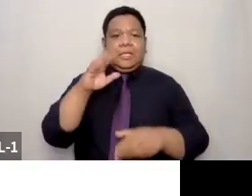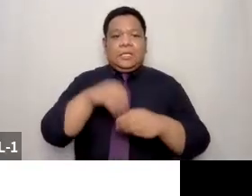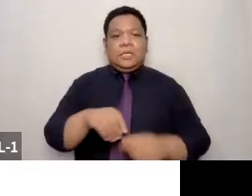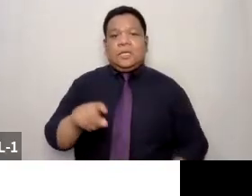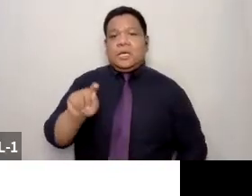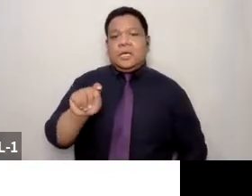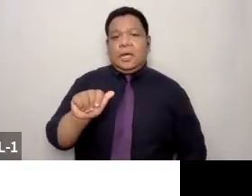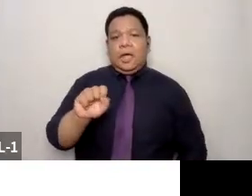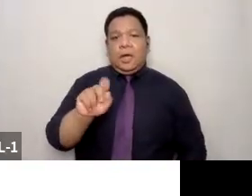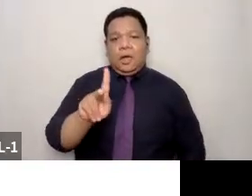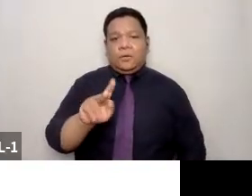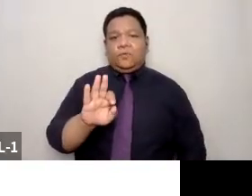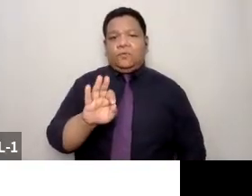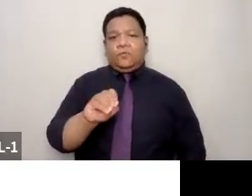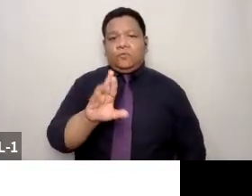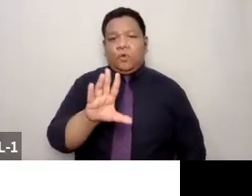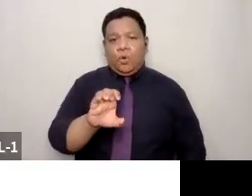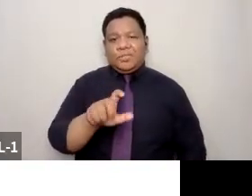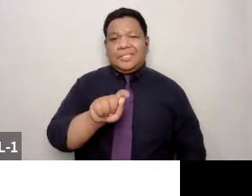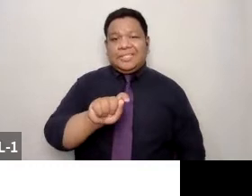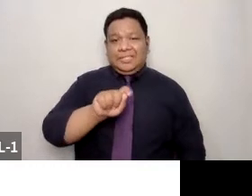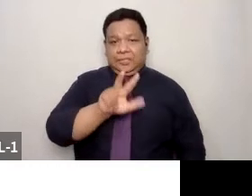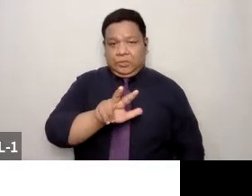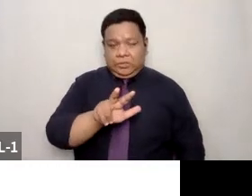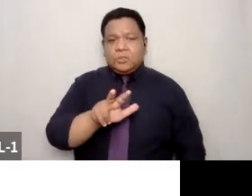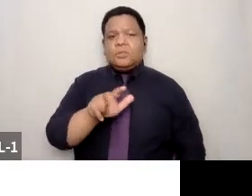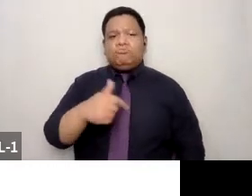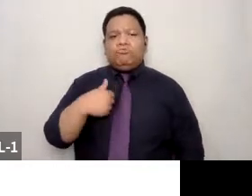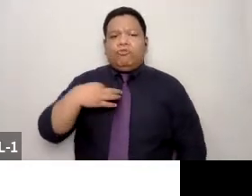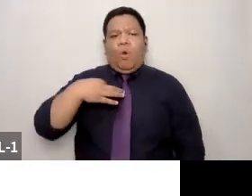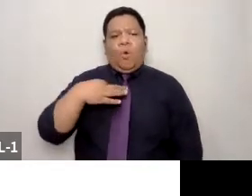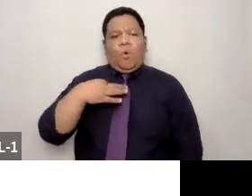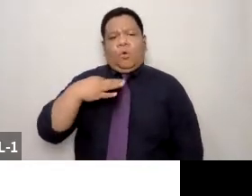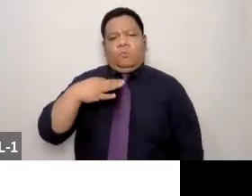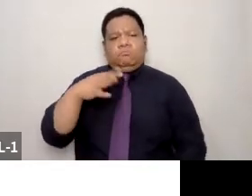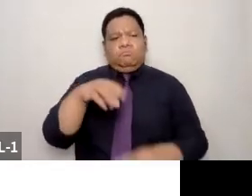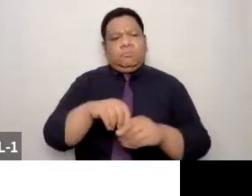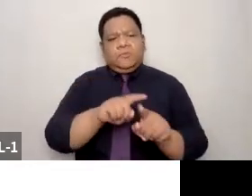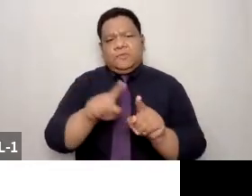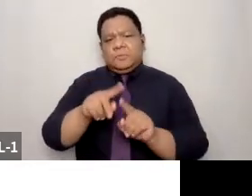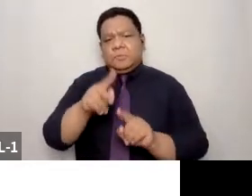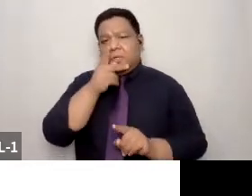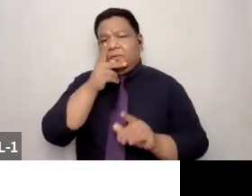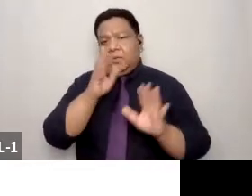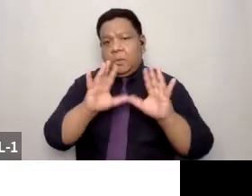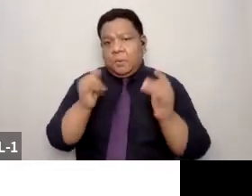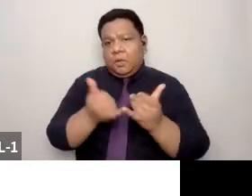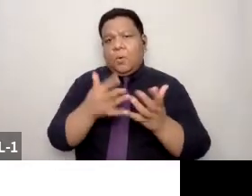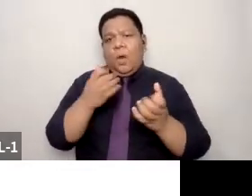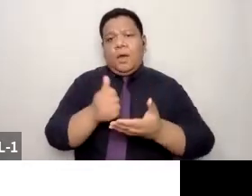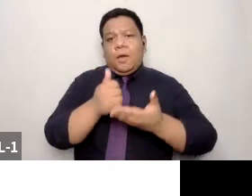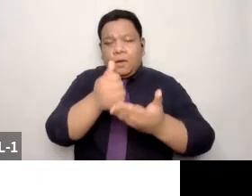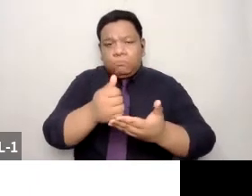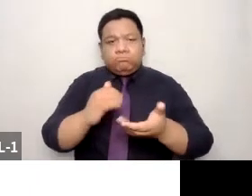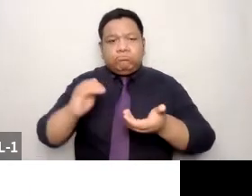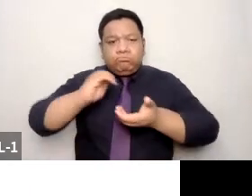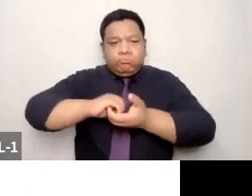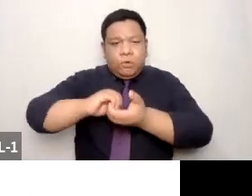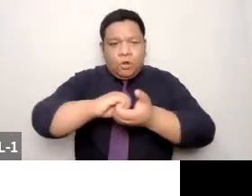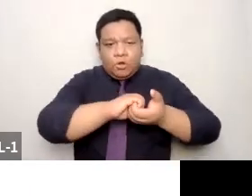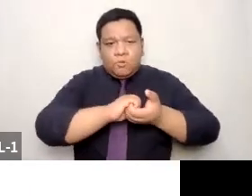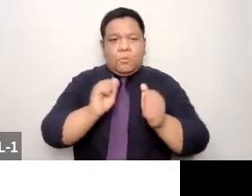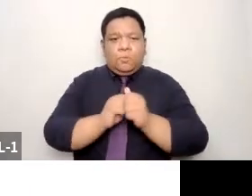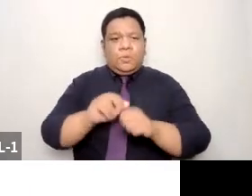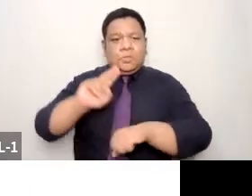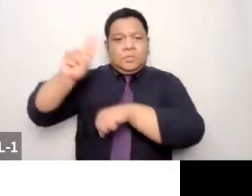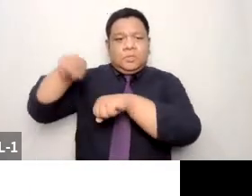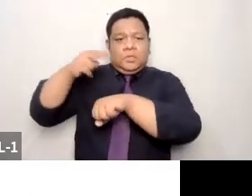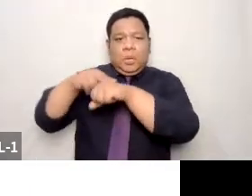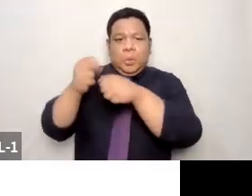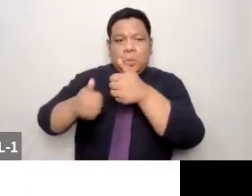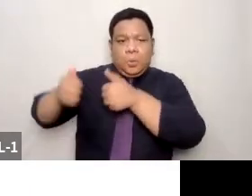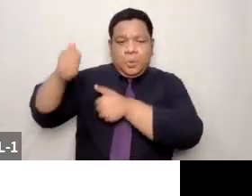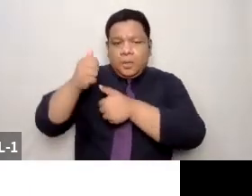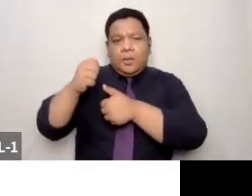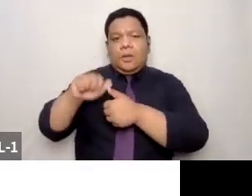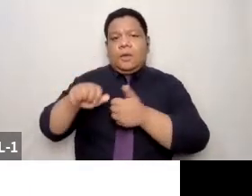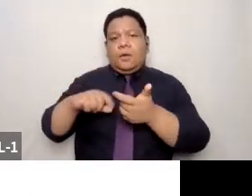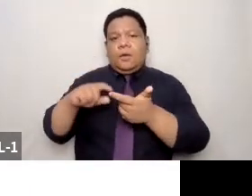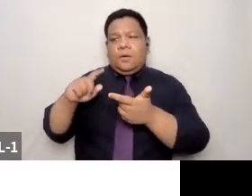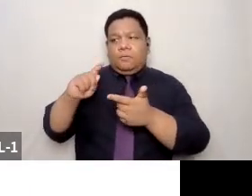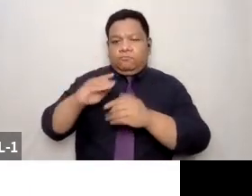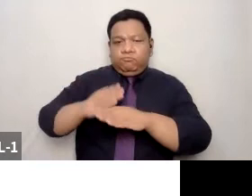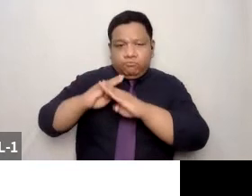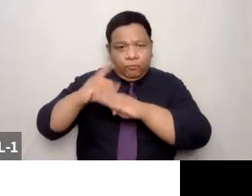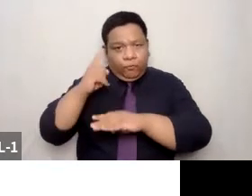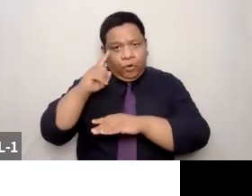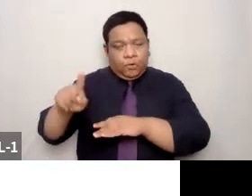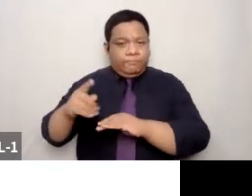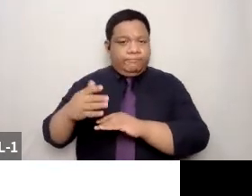I volunteered here with other private sector companies to help partner with the national task force IATF to address this pandemic.